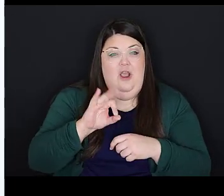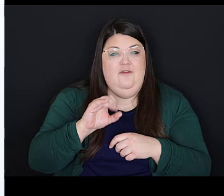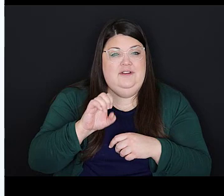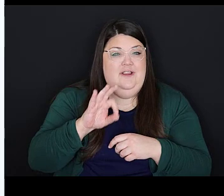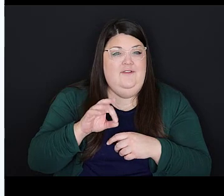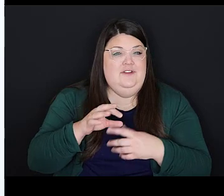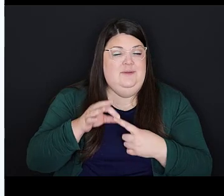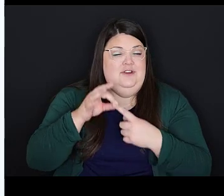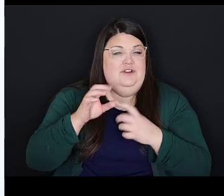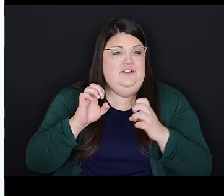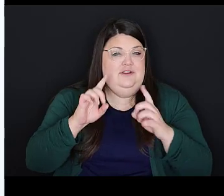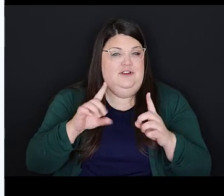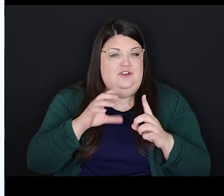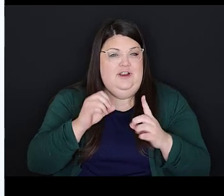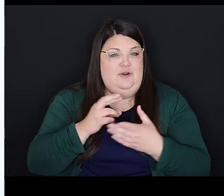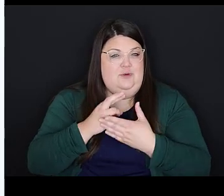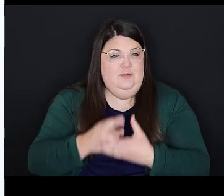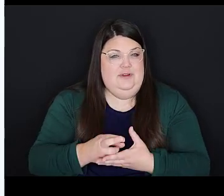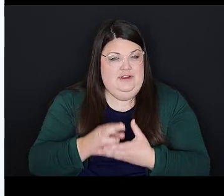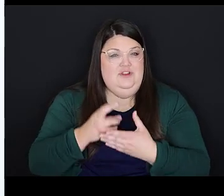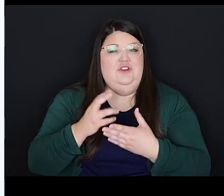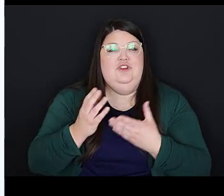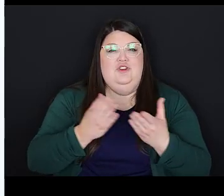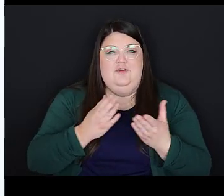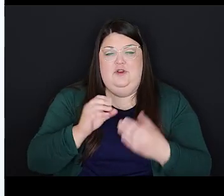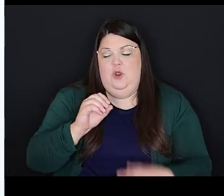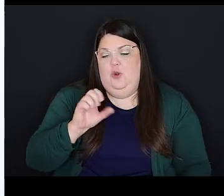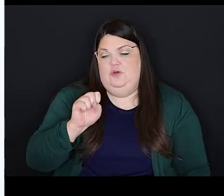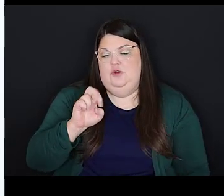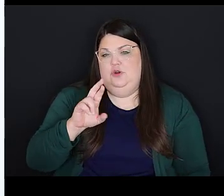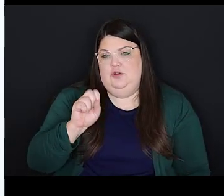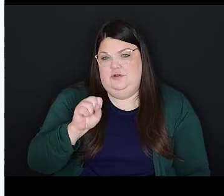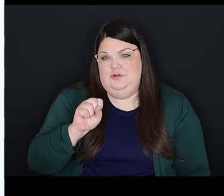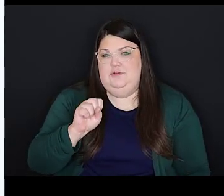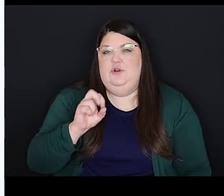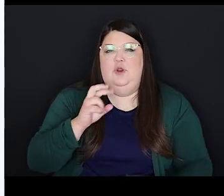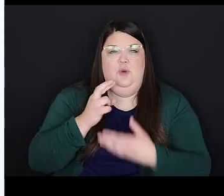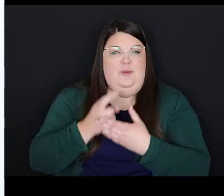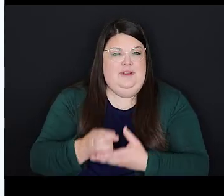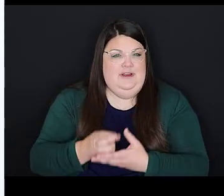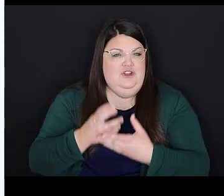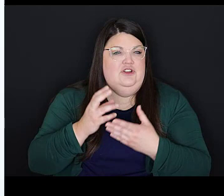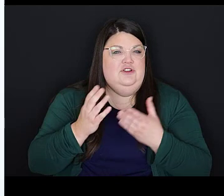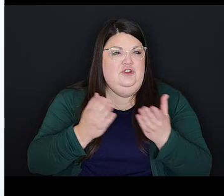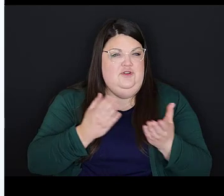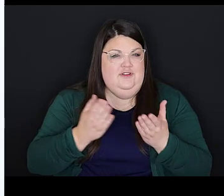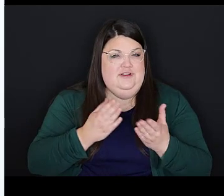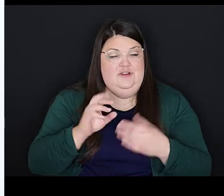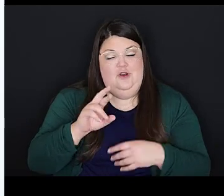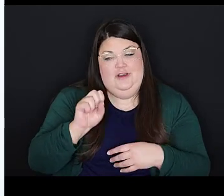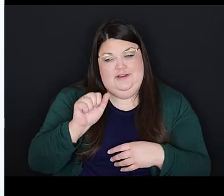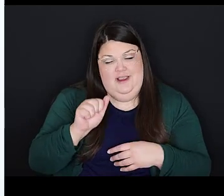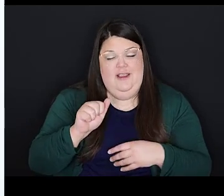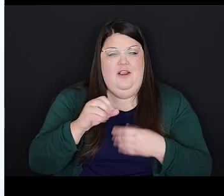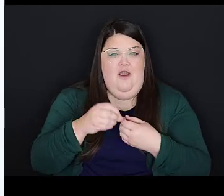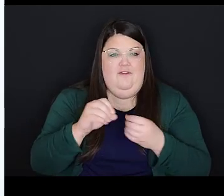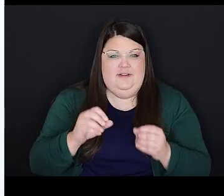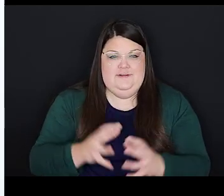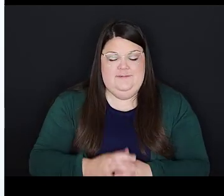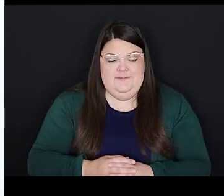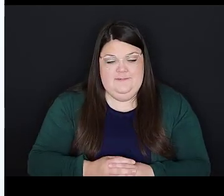Rehabilitative Services (OSERS) Rehabilitation Services Administration (RSA) office.